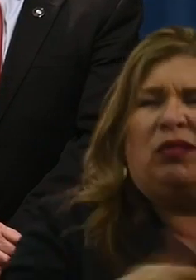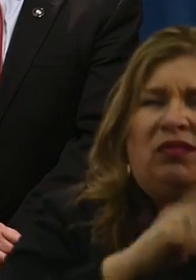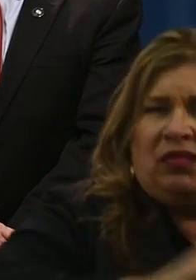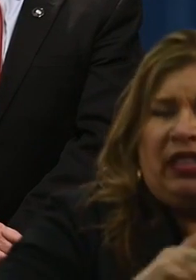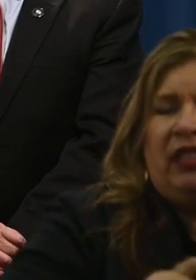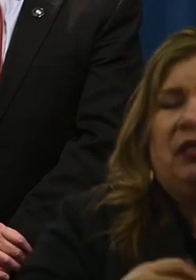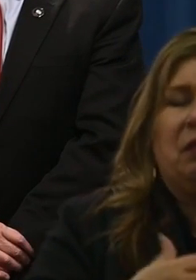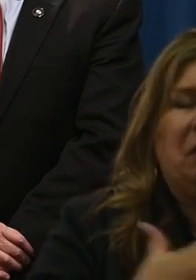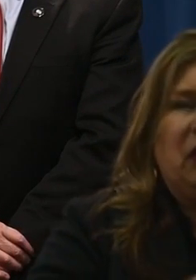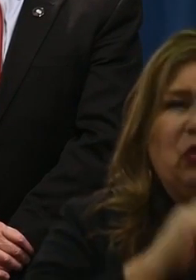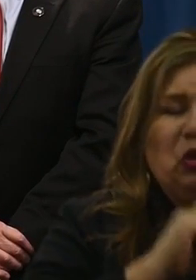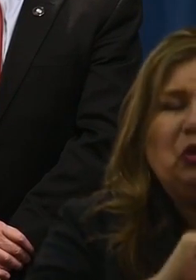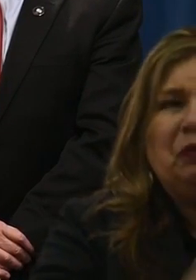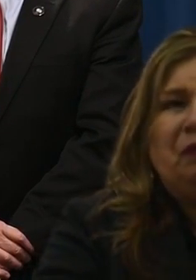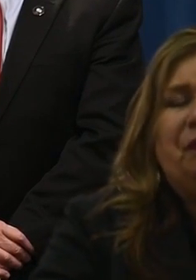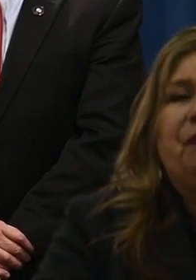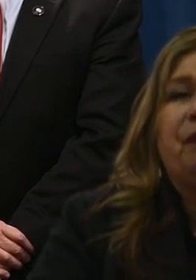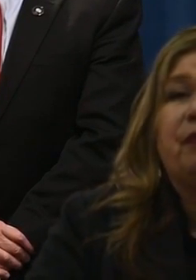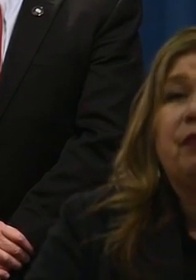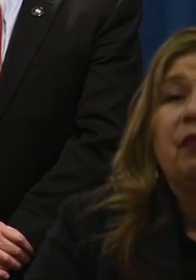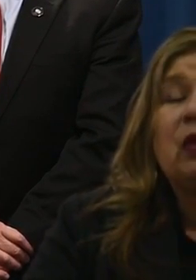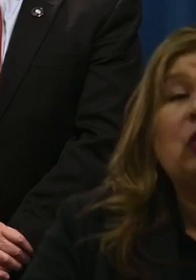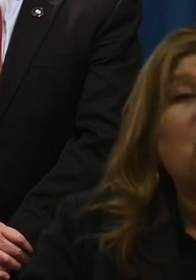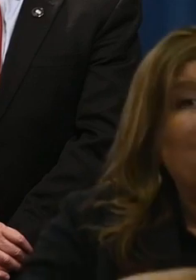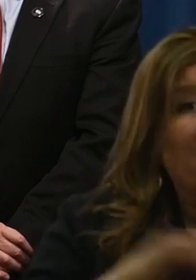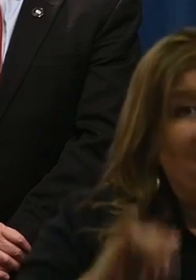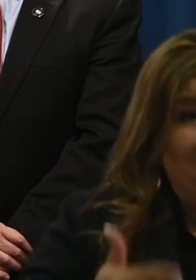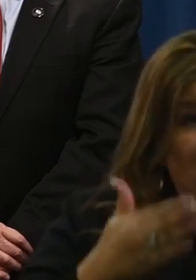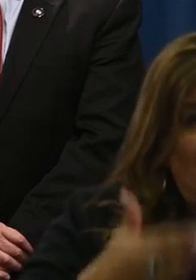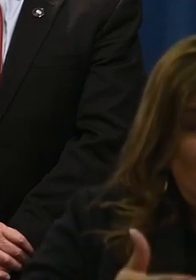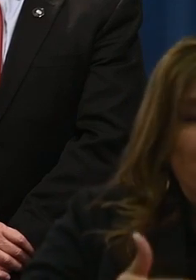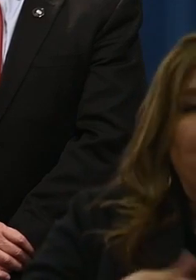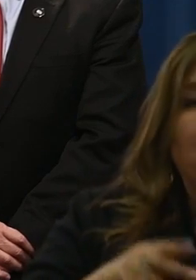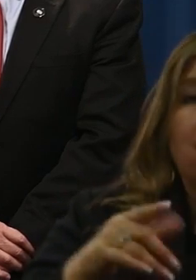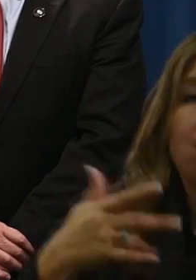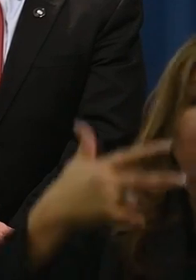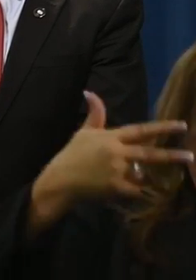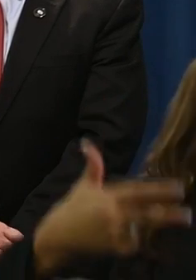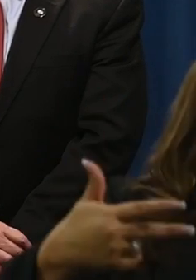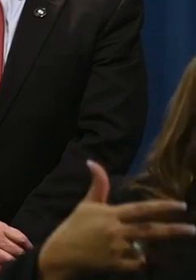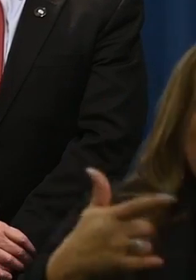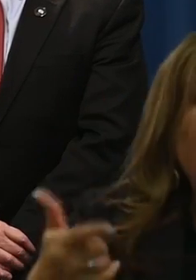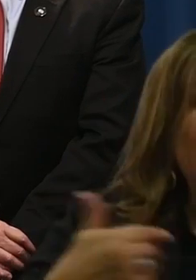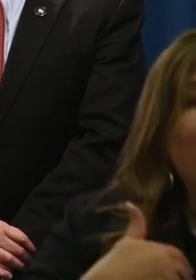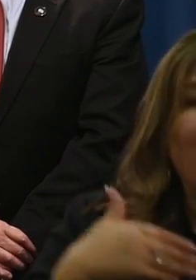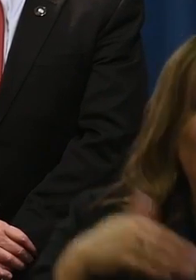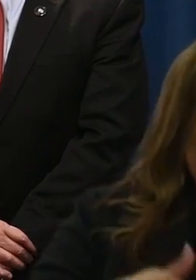So we're holding that ship which is thousands of passengers, as well off the coast.